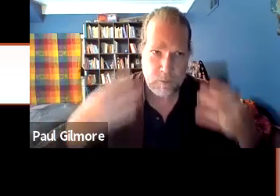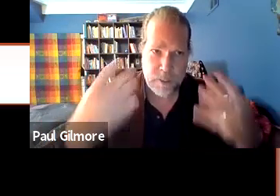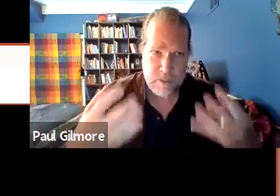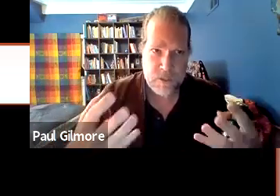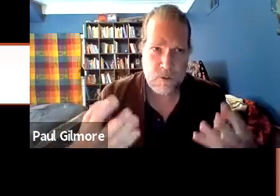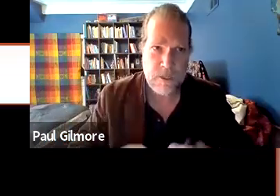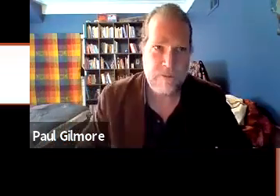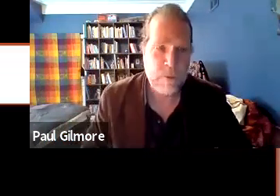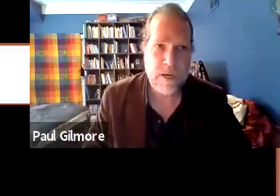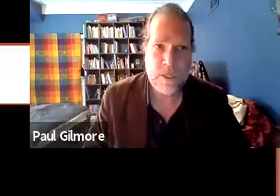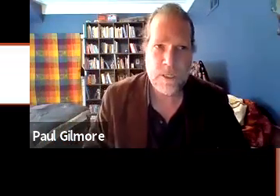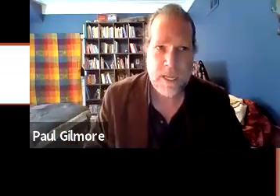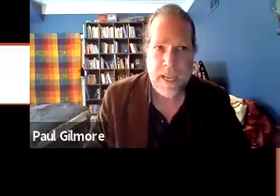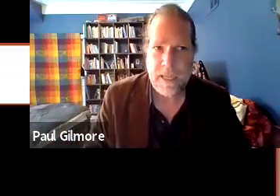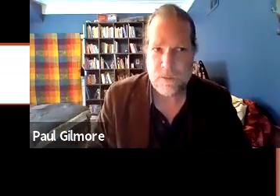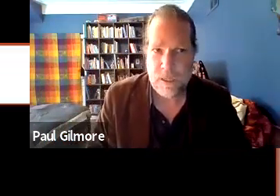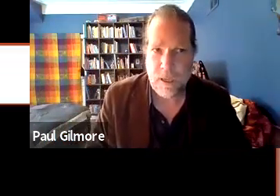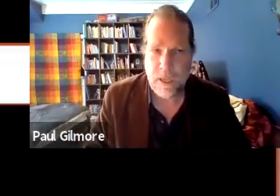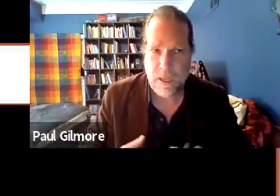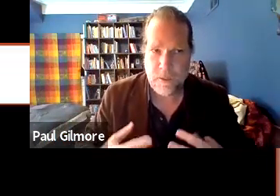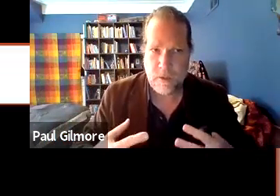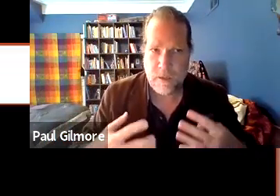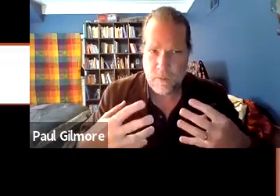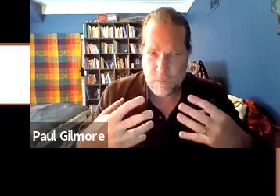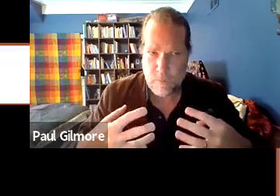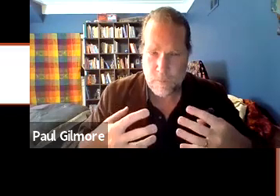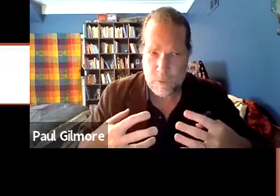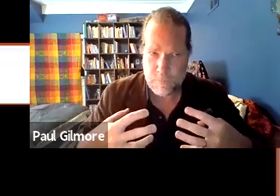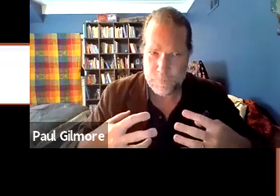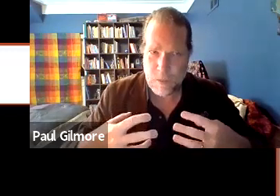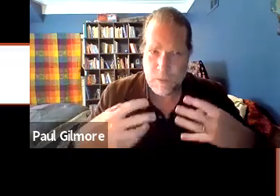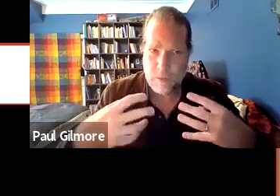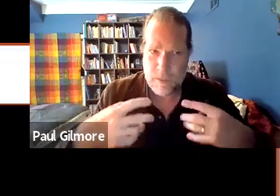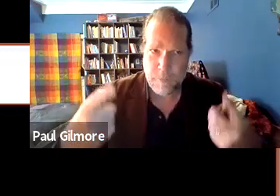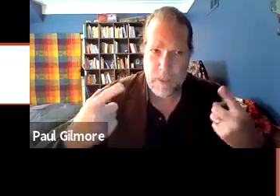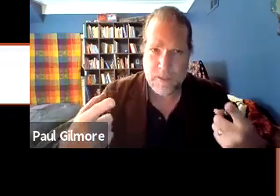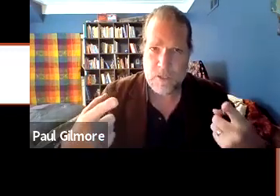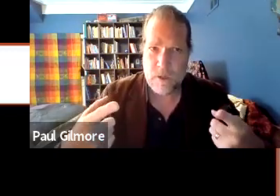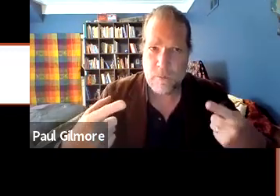you look at the story of immigration, and you think and you you should temper that story